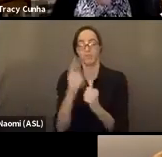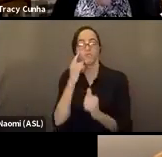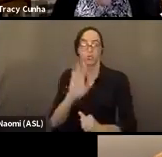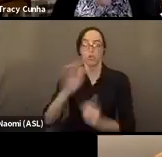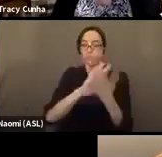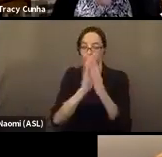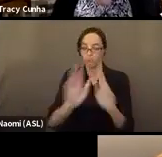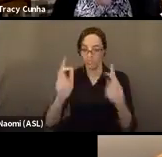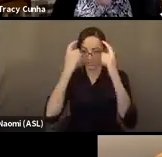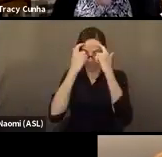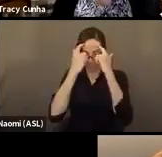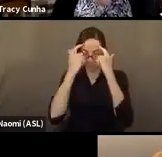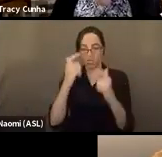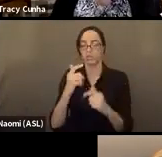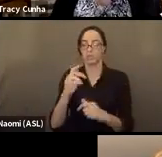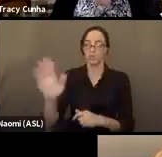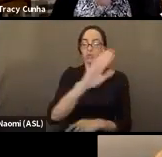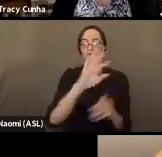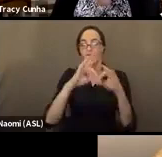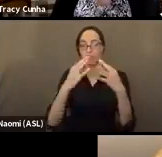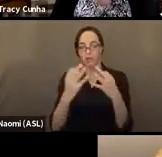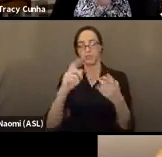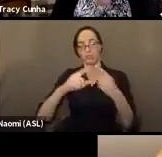if they know you have a plan they will not have to worry so much about you